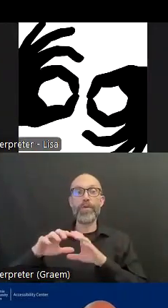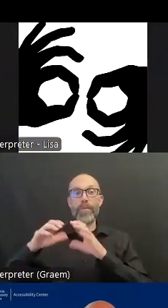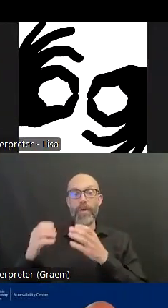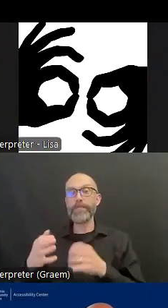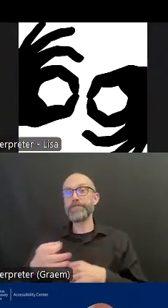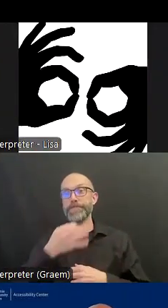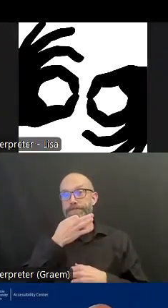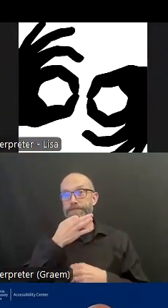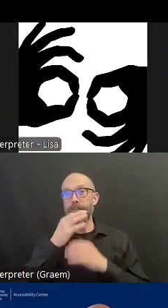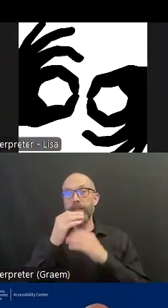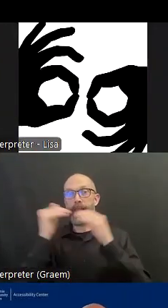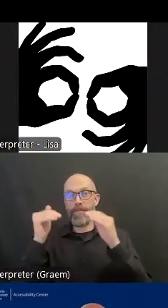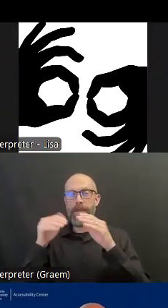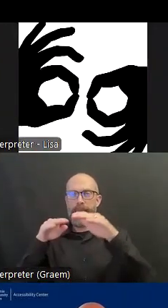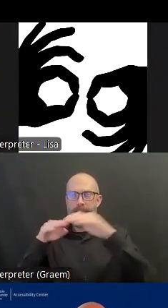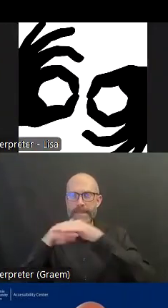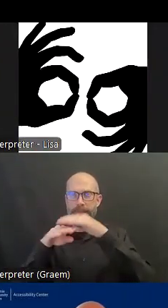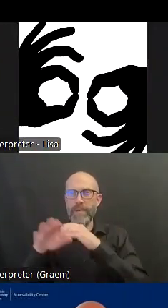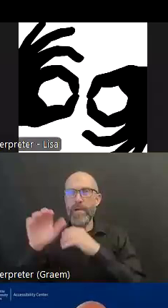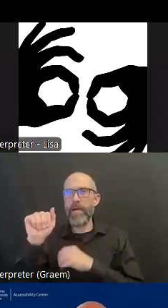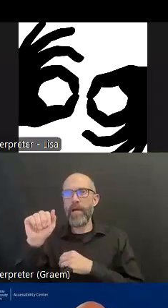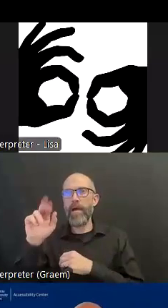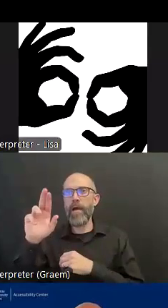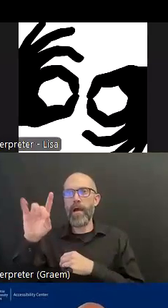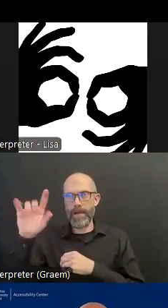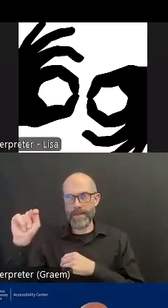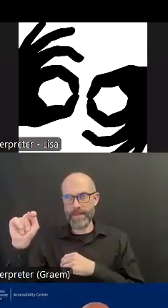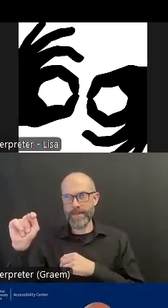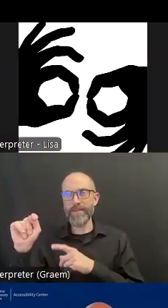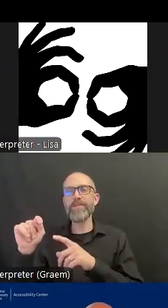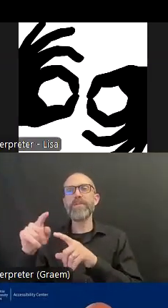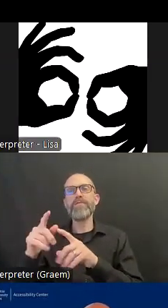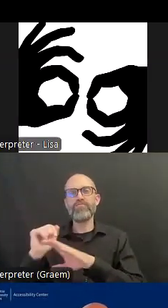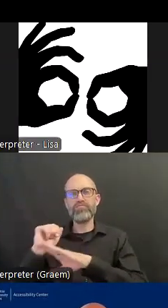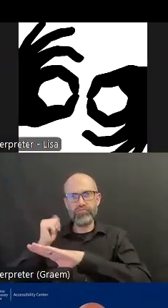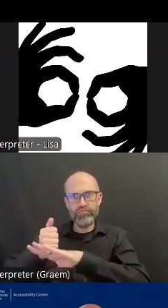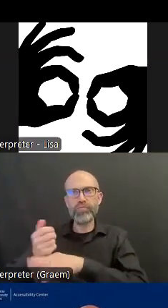audit, which will give you reliable, trustable results.